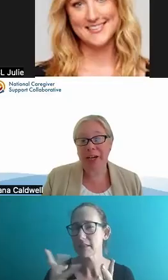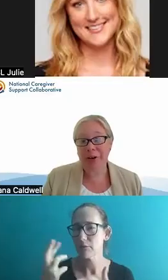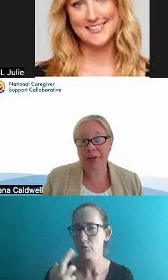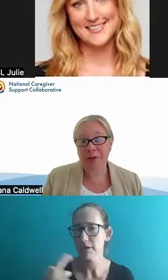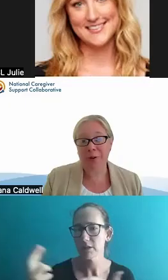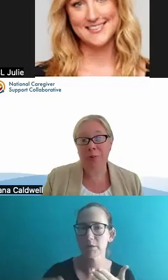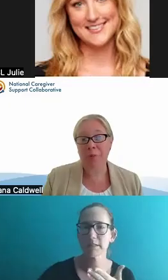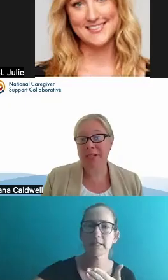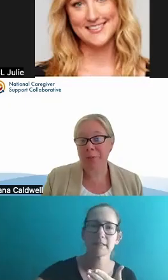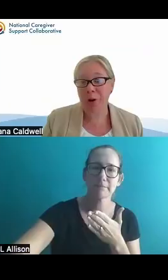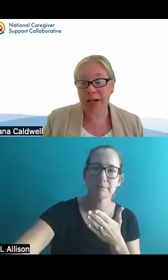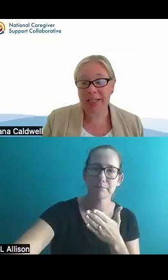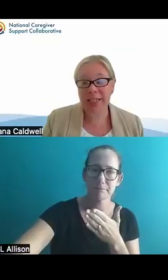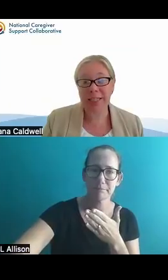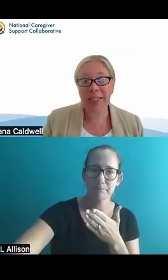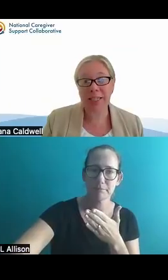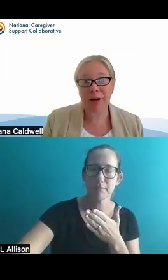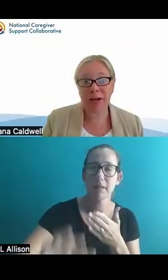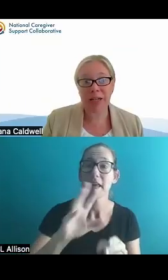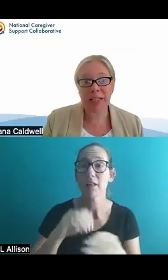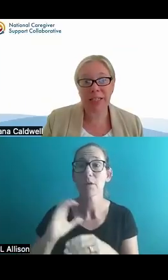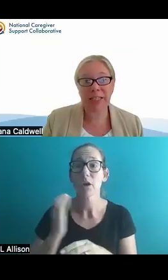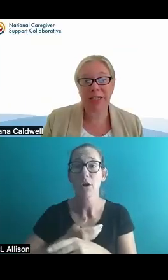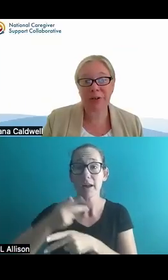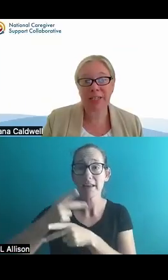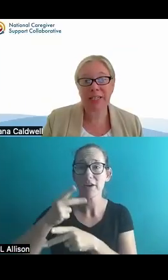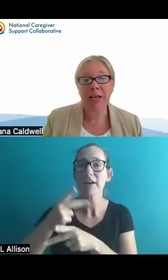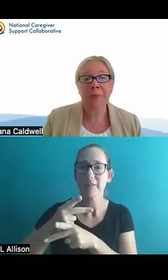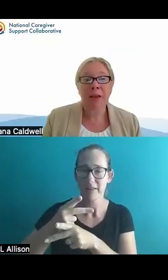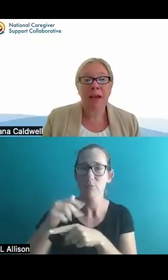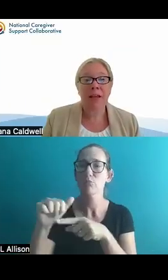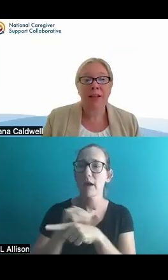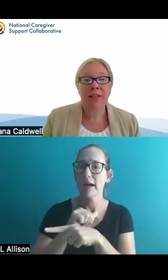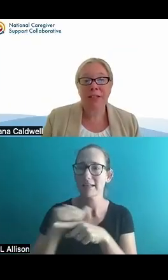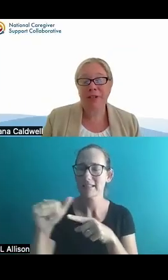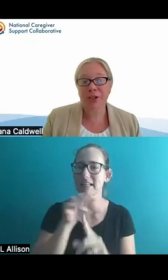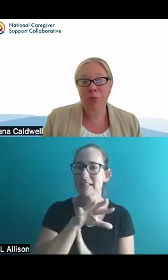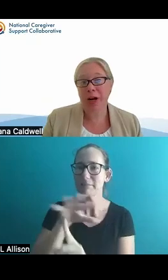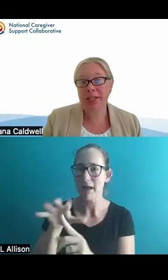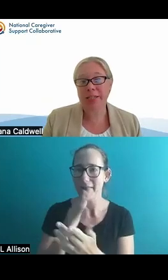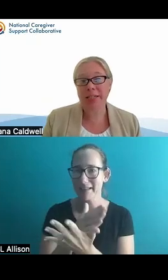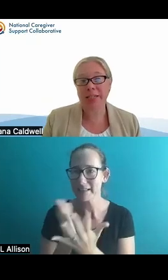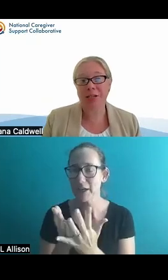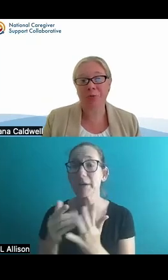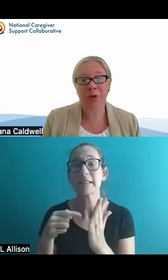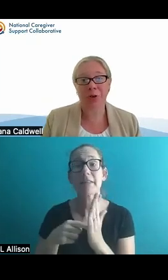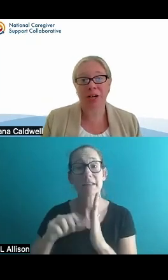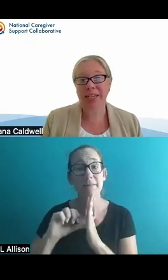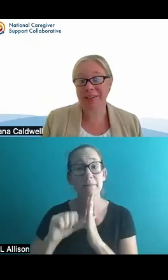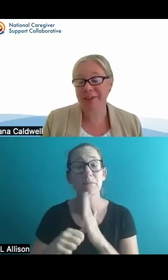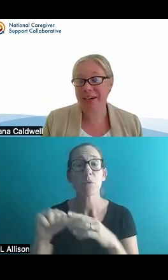Caregiver Promising Practices Spotlight Series and this features practices that were identified